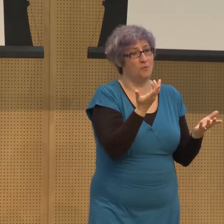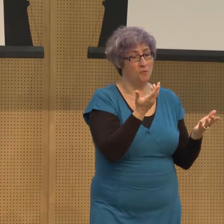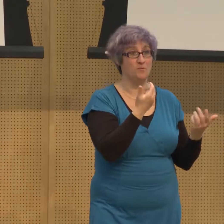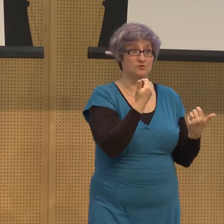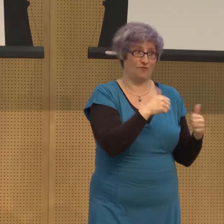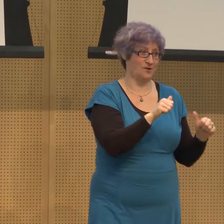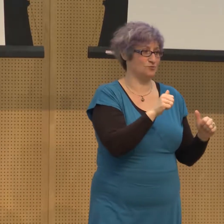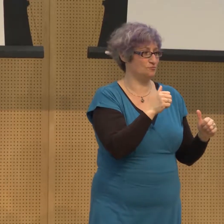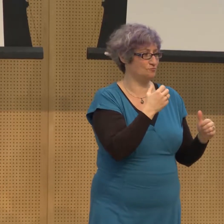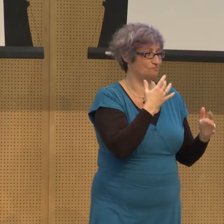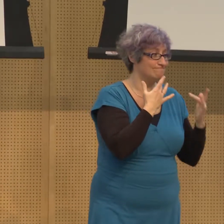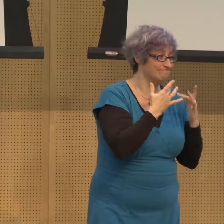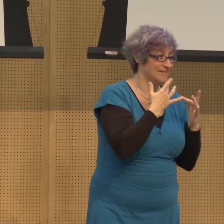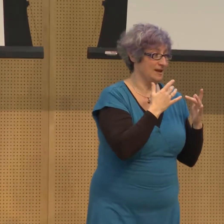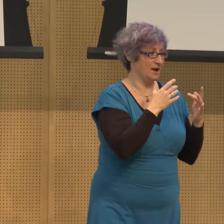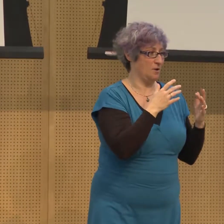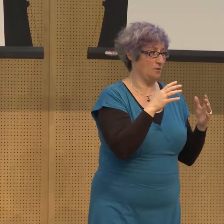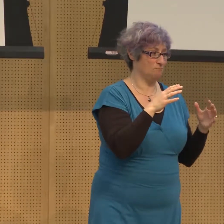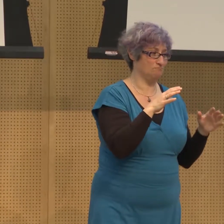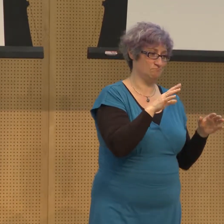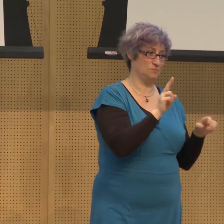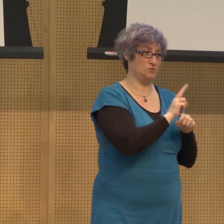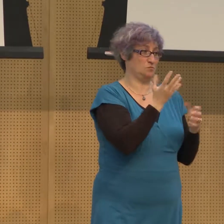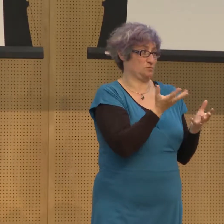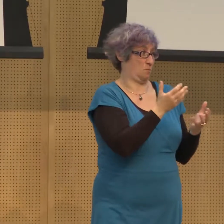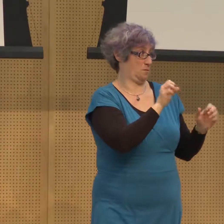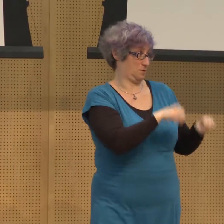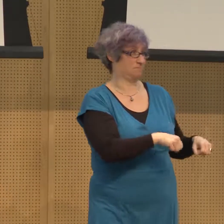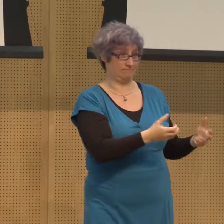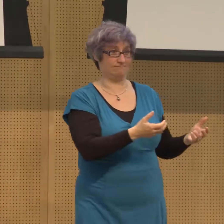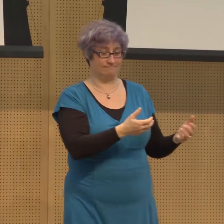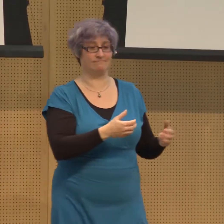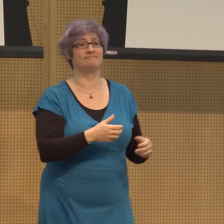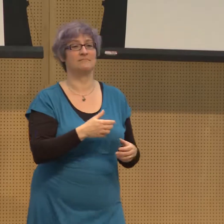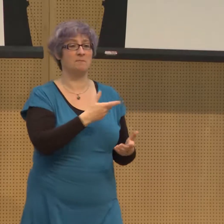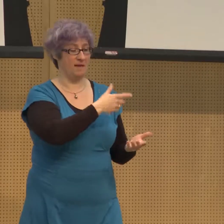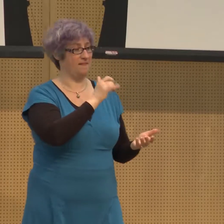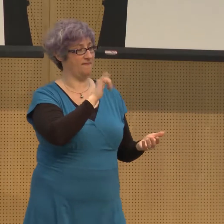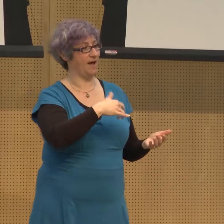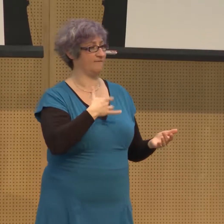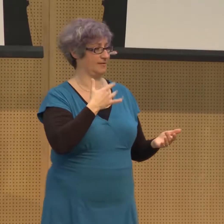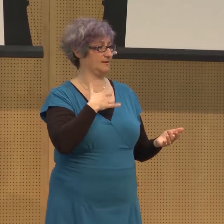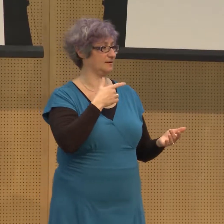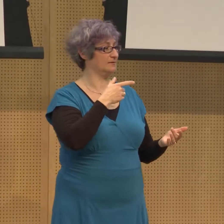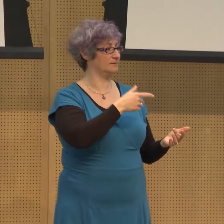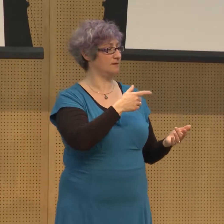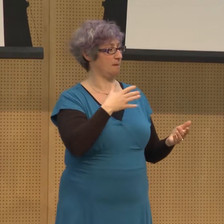to capture things like the face. So what we had to work with, we did.